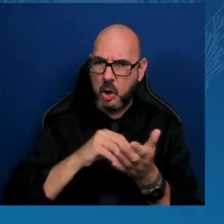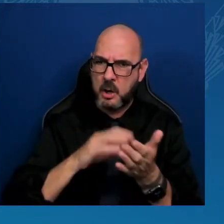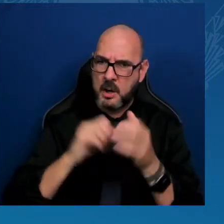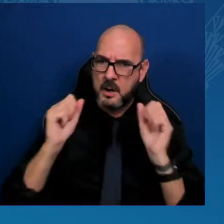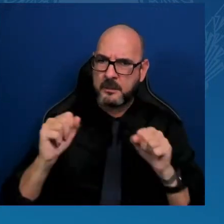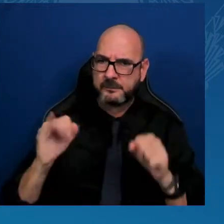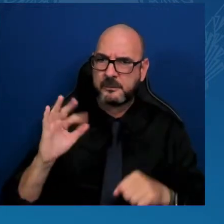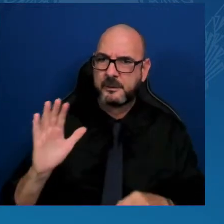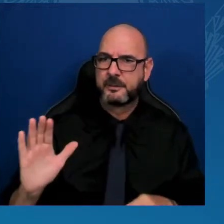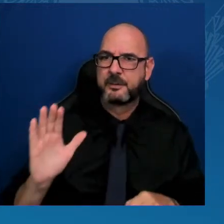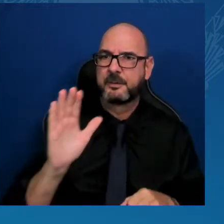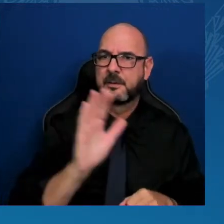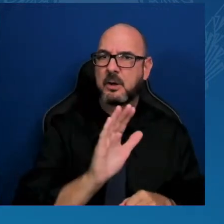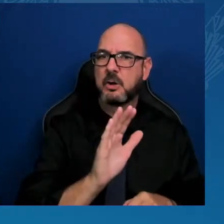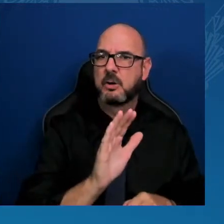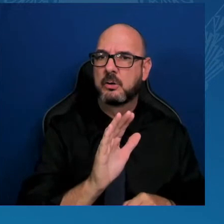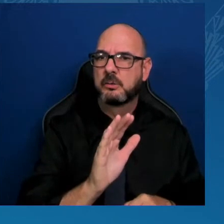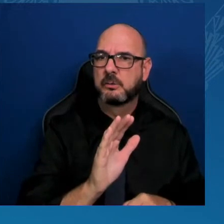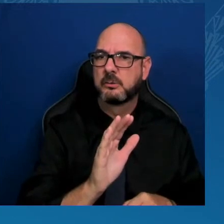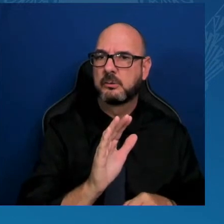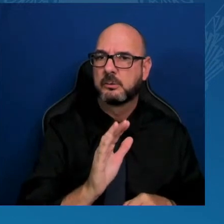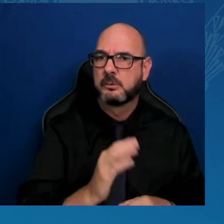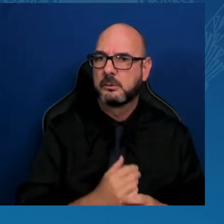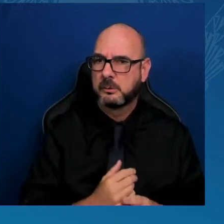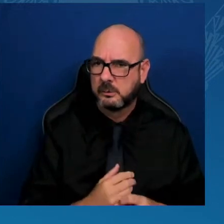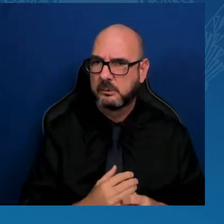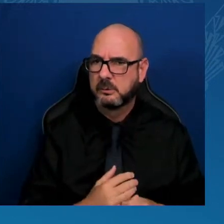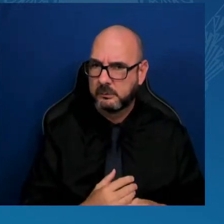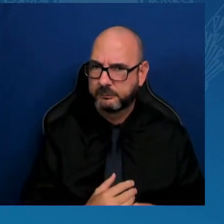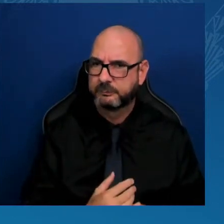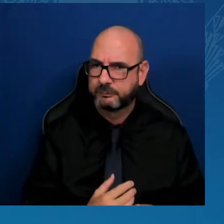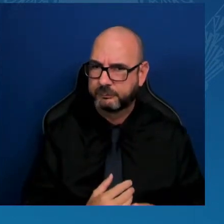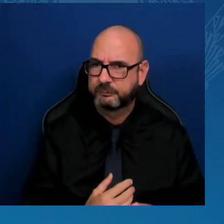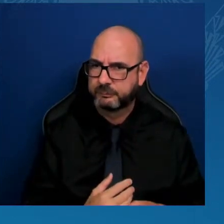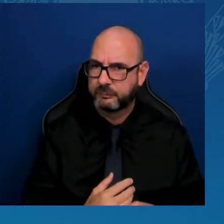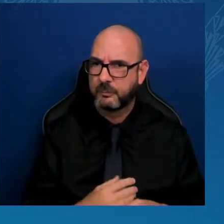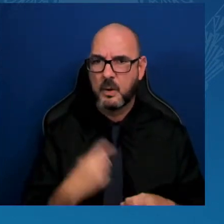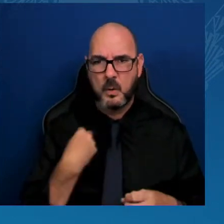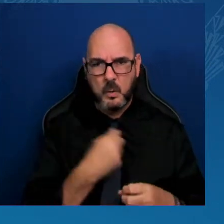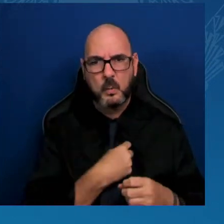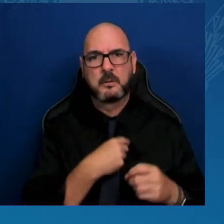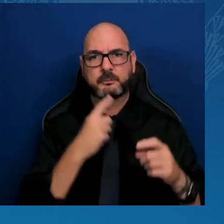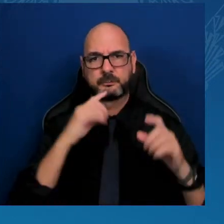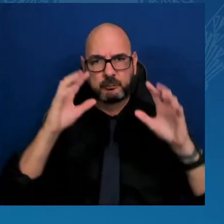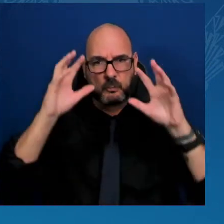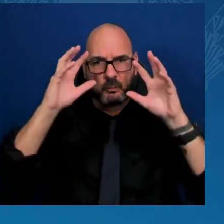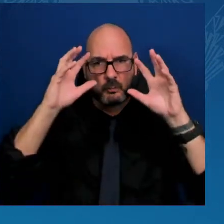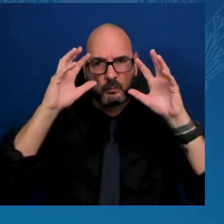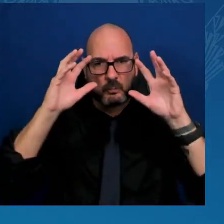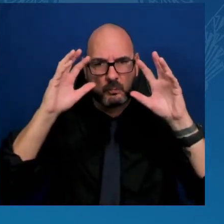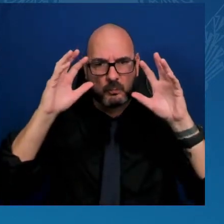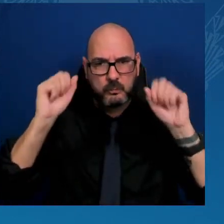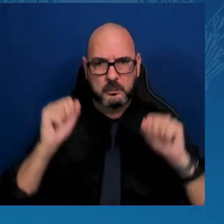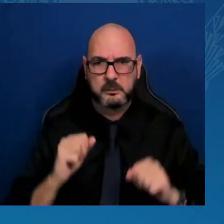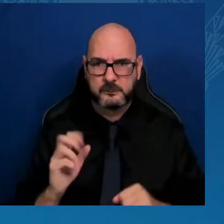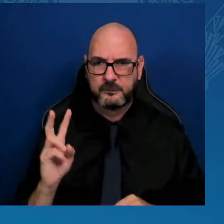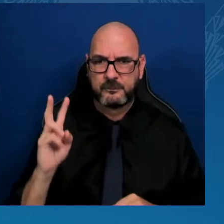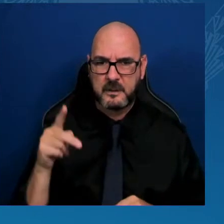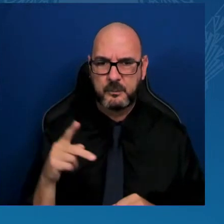And so, when we took office, President Biden and I did what is right. And today, we are on track to remove every lead pipe in America.